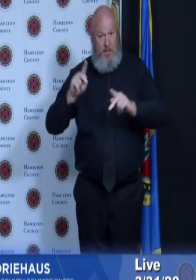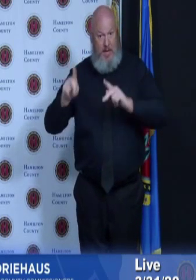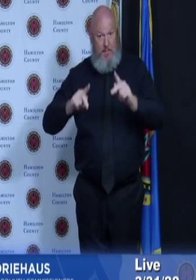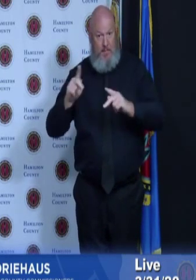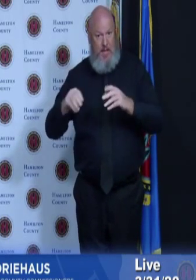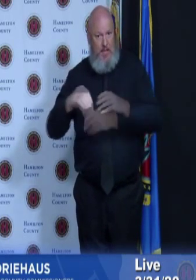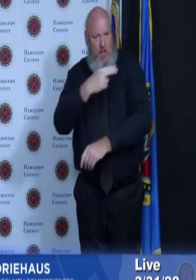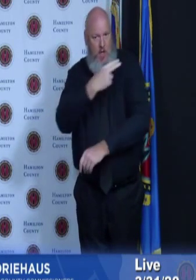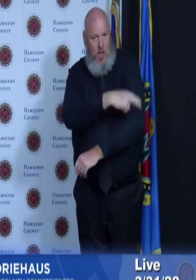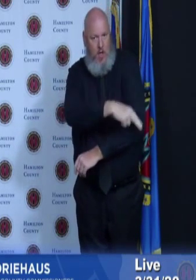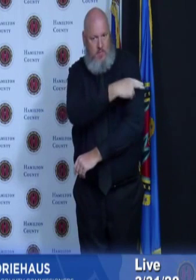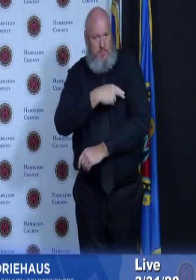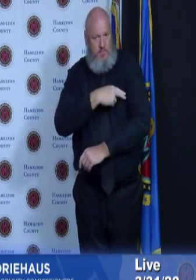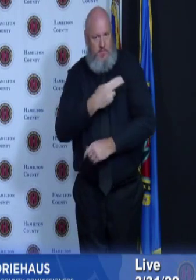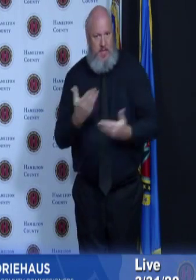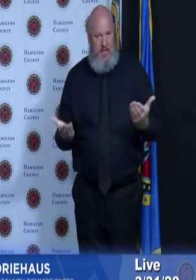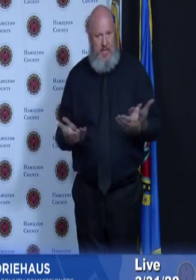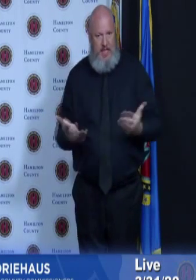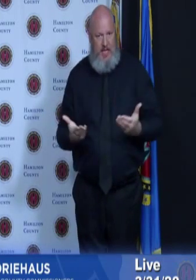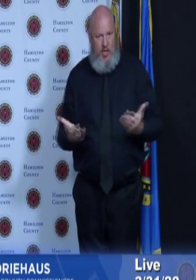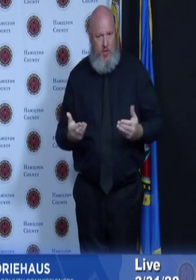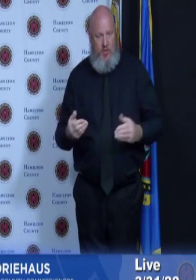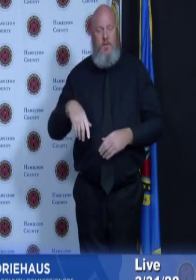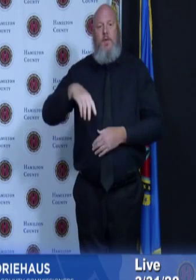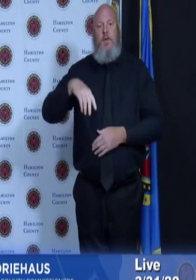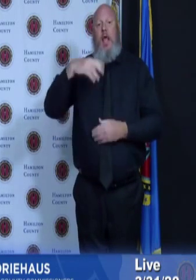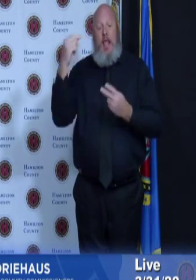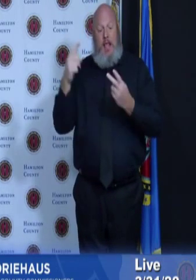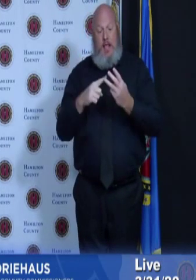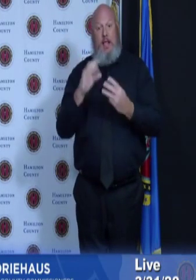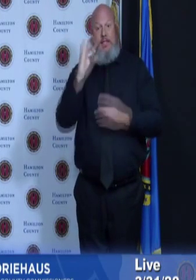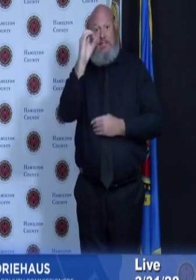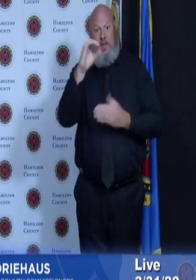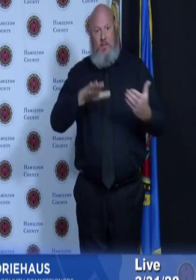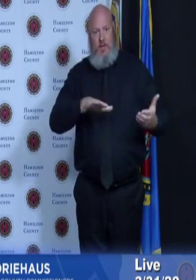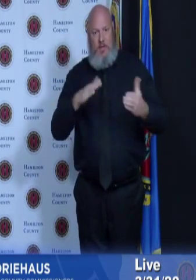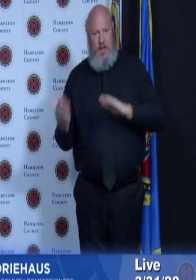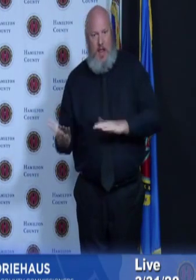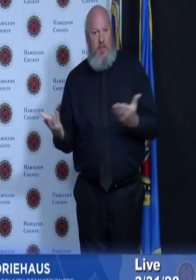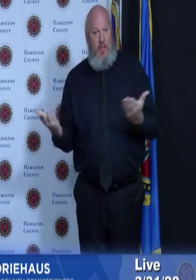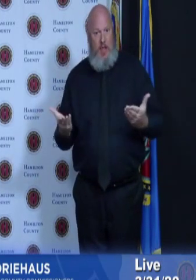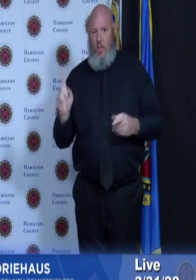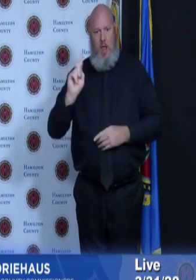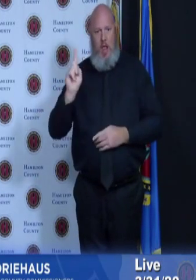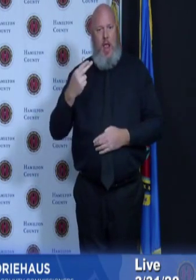our guest today is Greg Kesterman the interim health commissioner for Hamilton